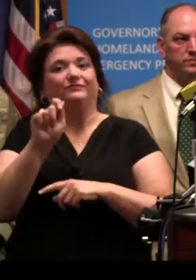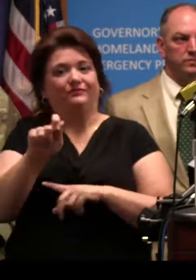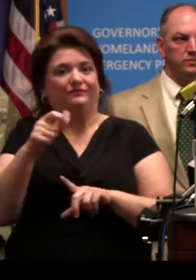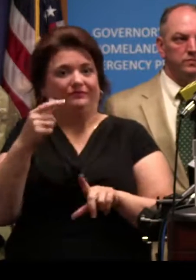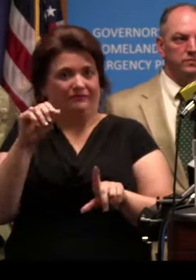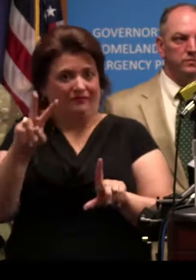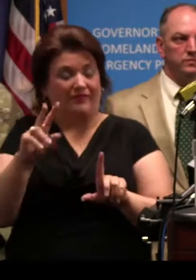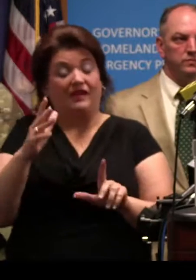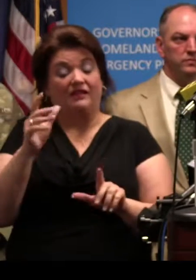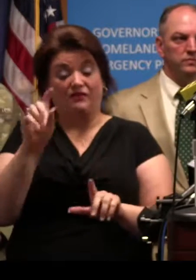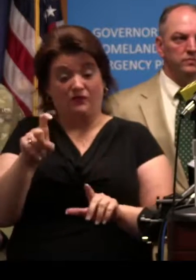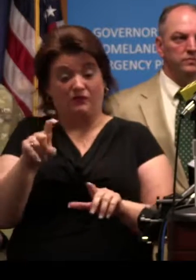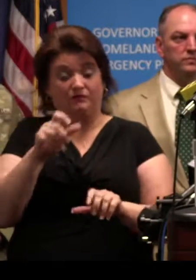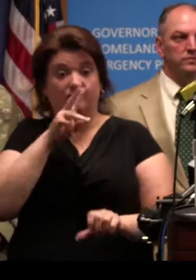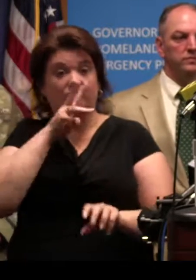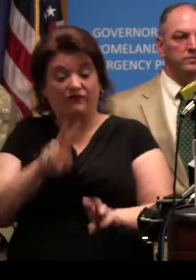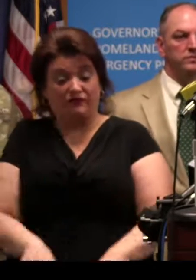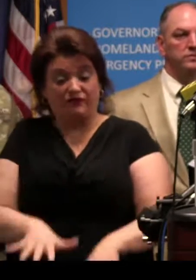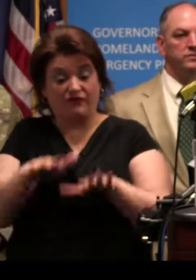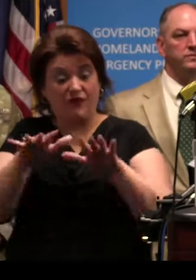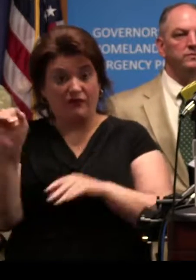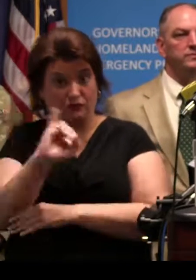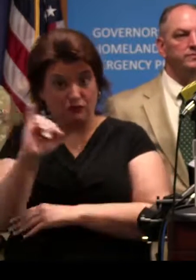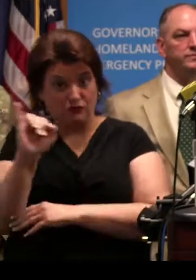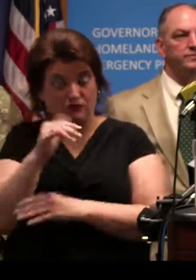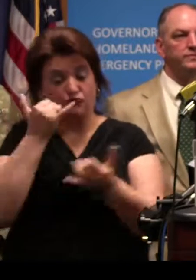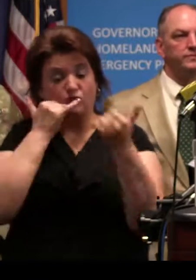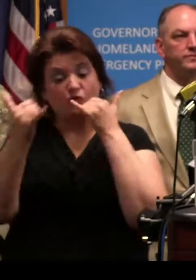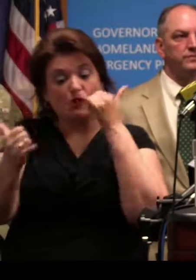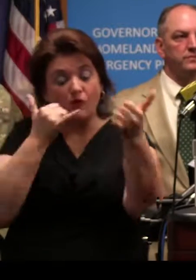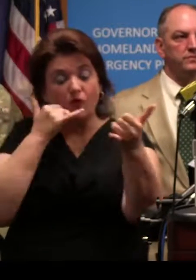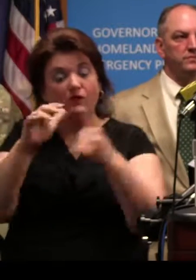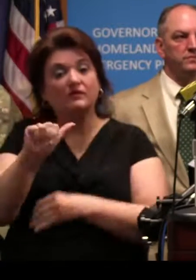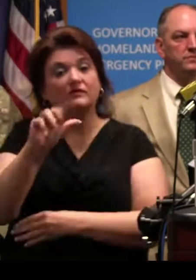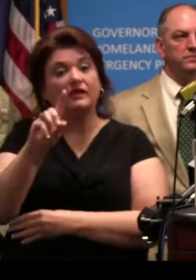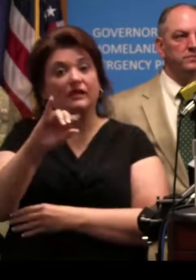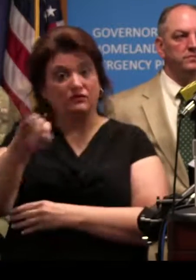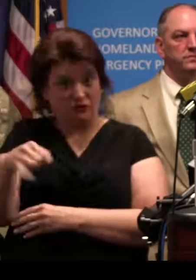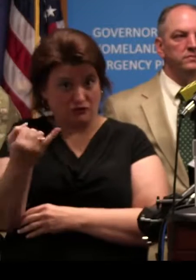call your adjusters we r didn't flood insurance claims paid right now we have